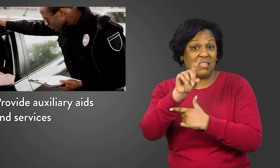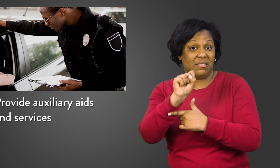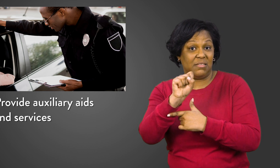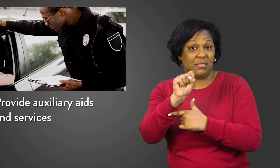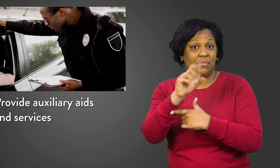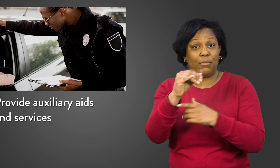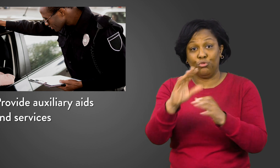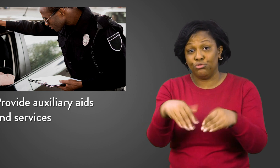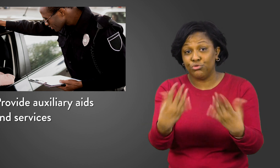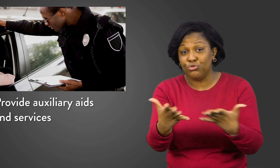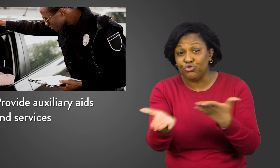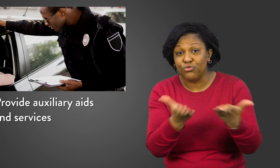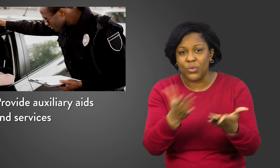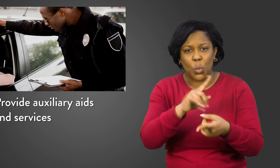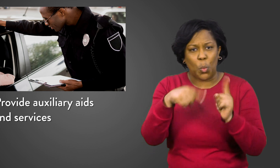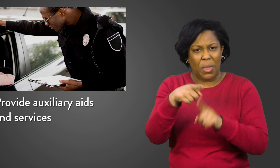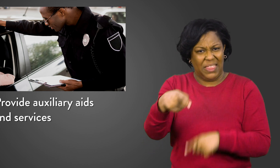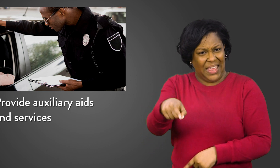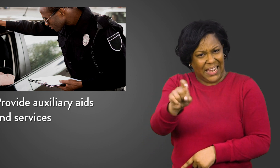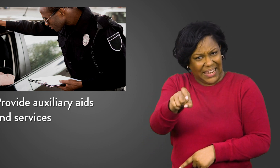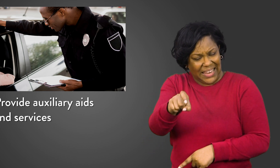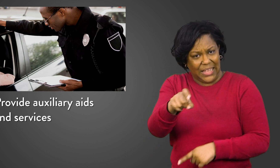when they are needed to communicate effectively